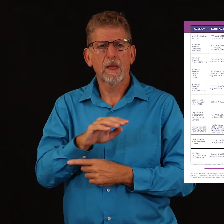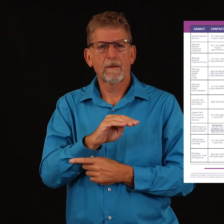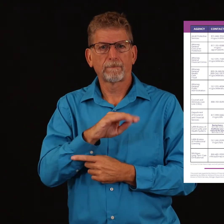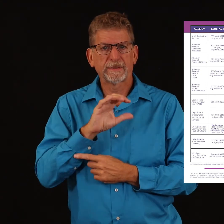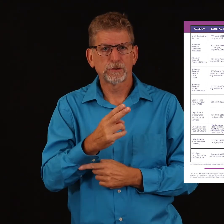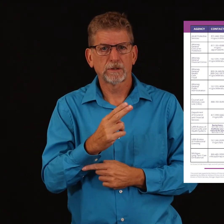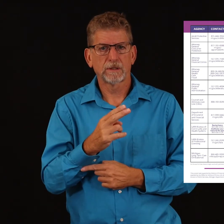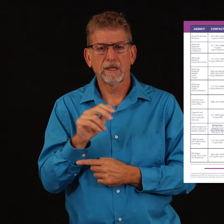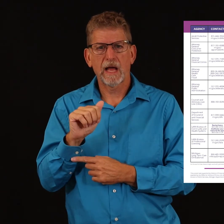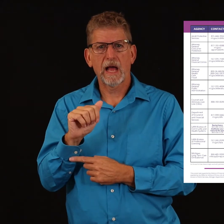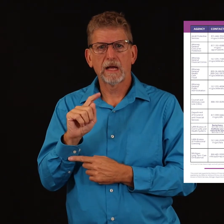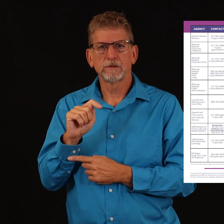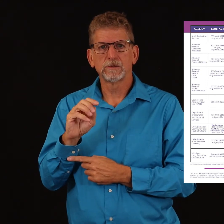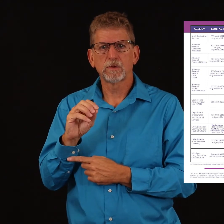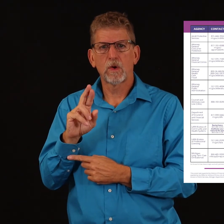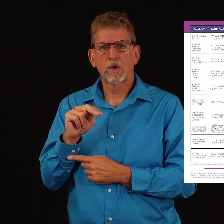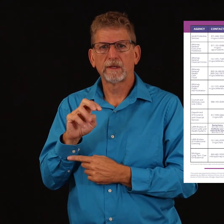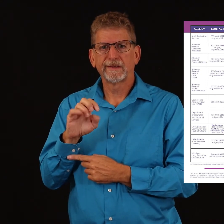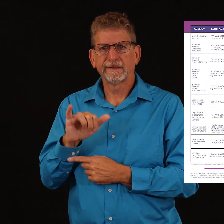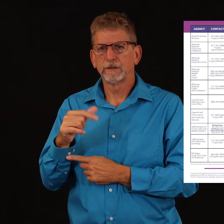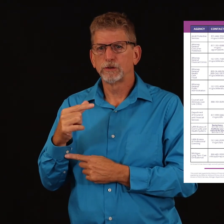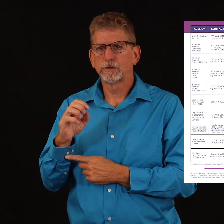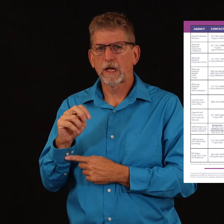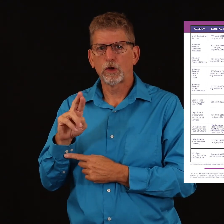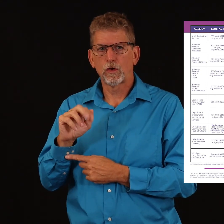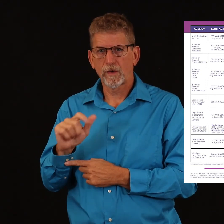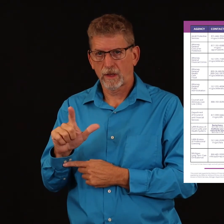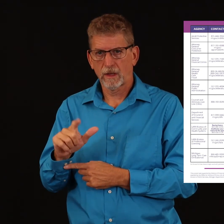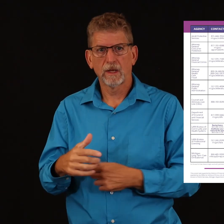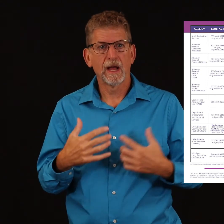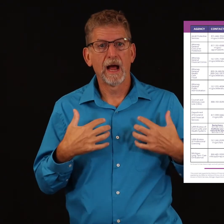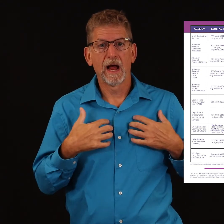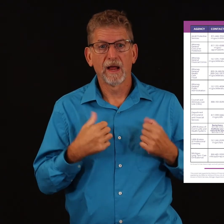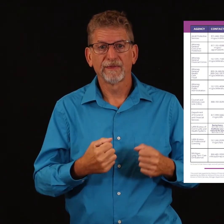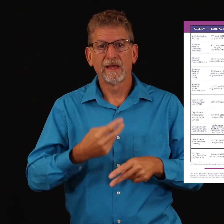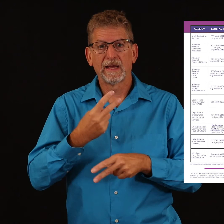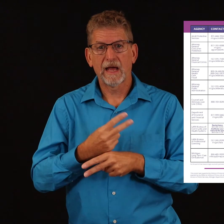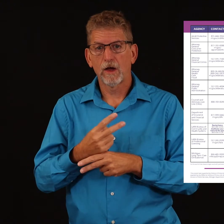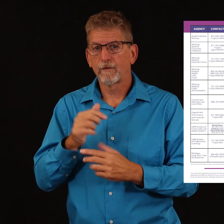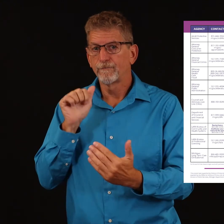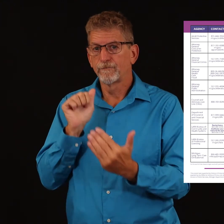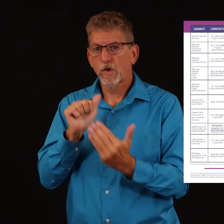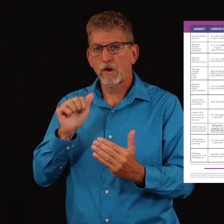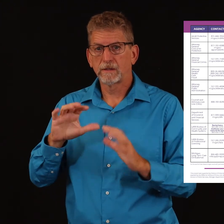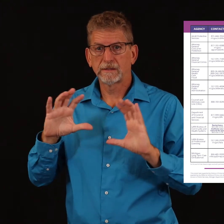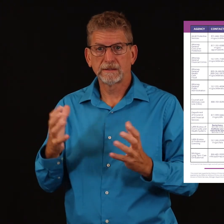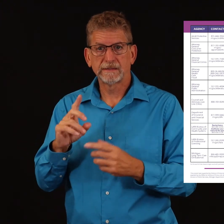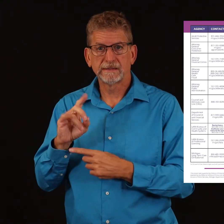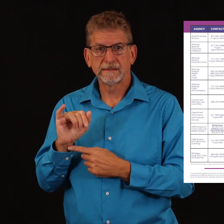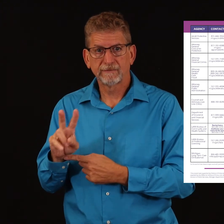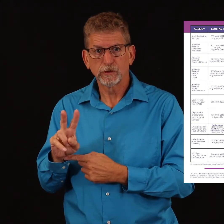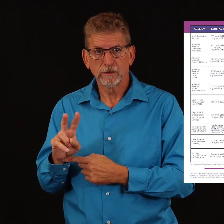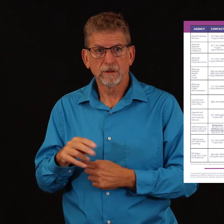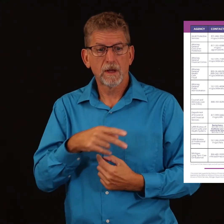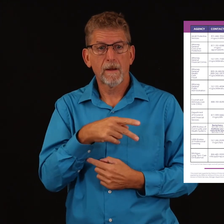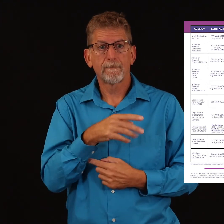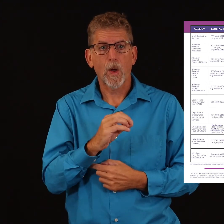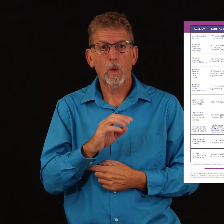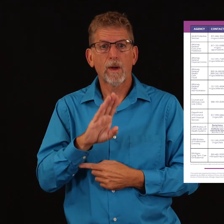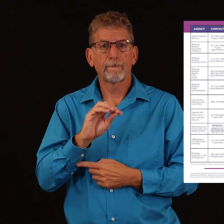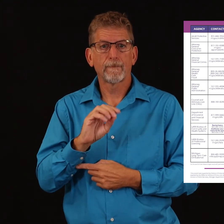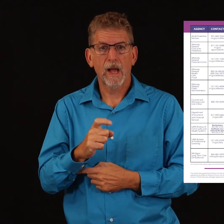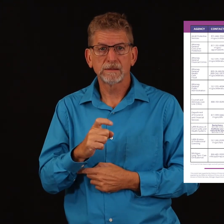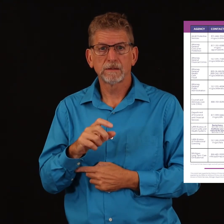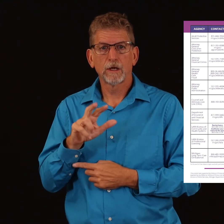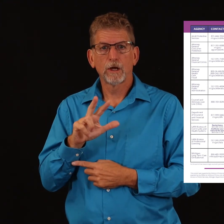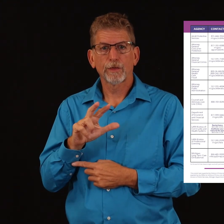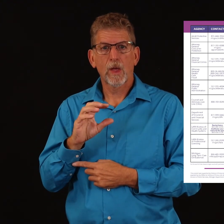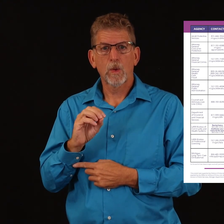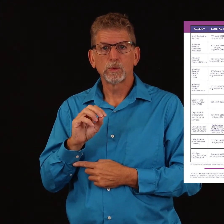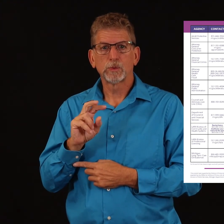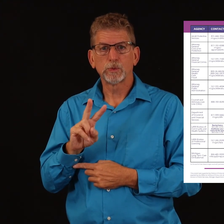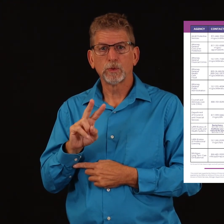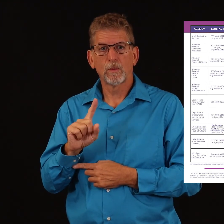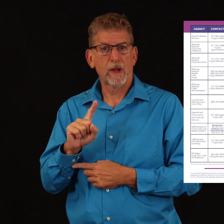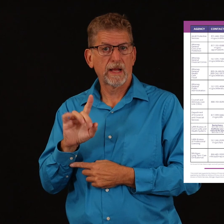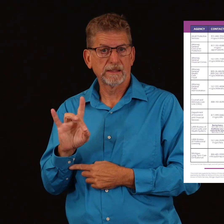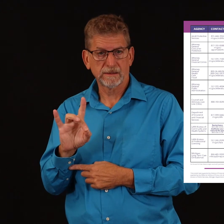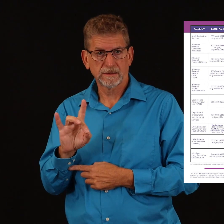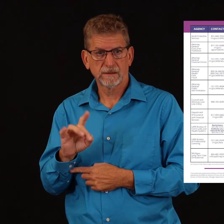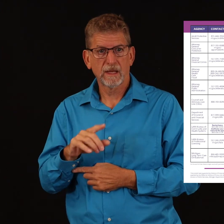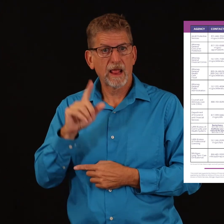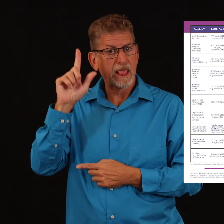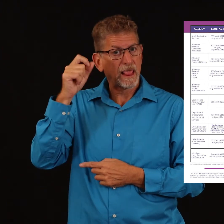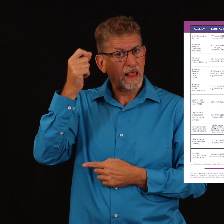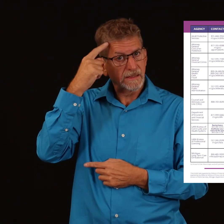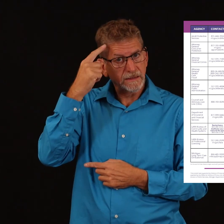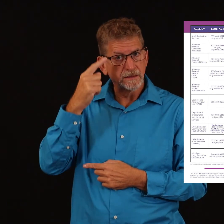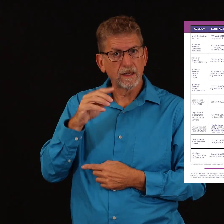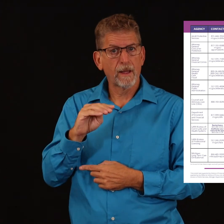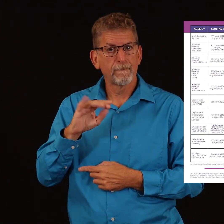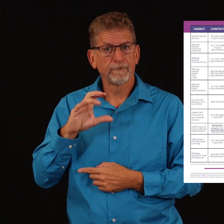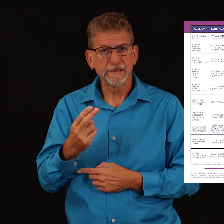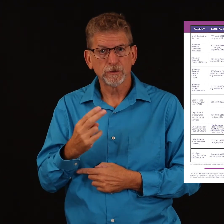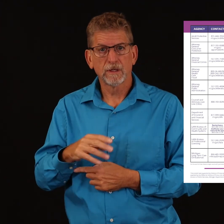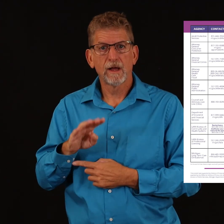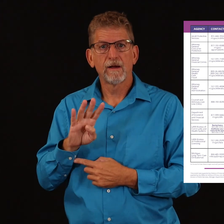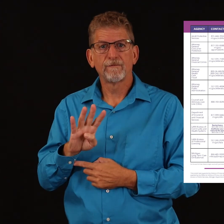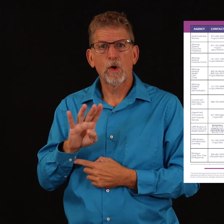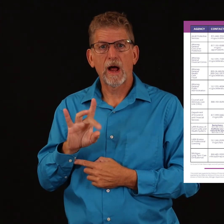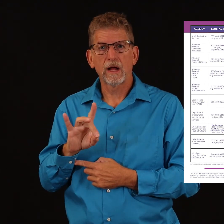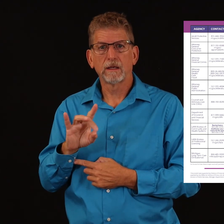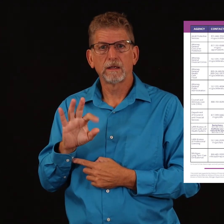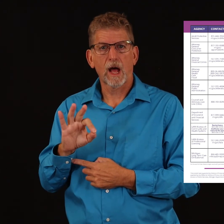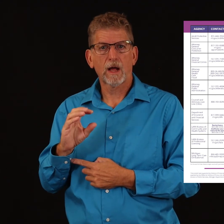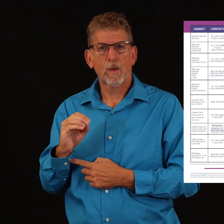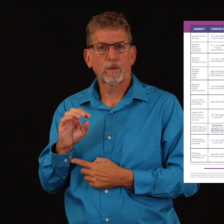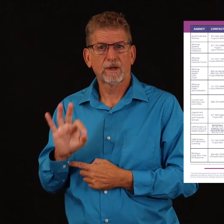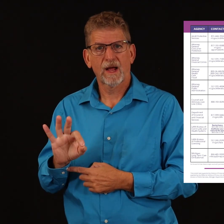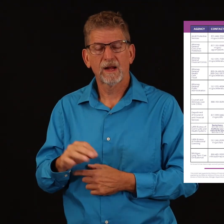Michigan Attorney General - Health Care Fraud Division P.O. Box 30218 Lansing, MI 48909